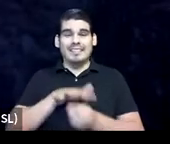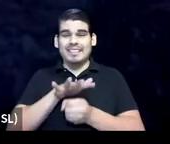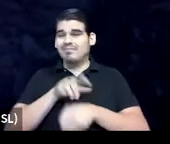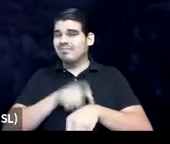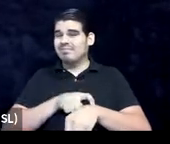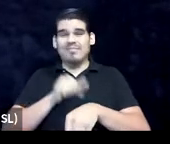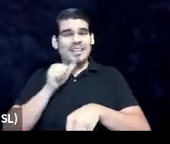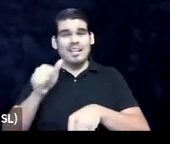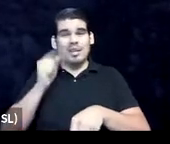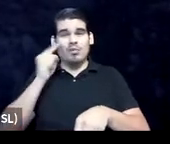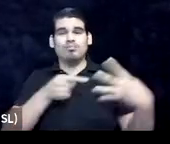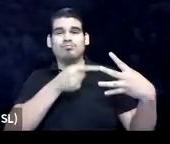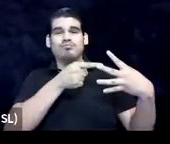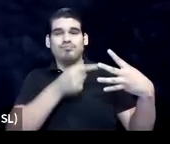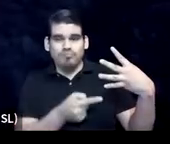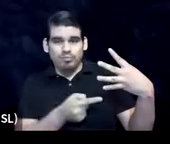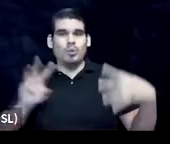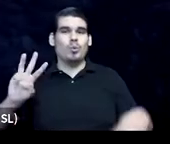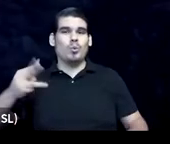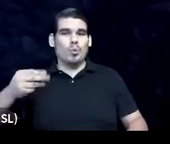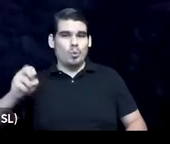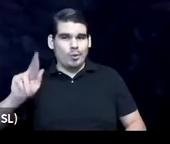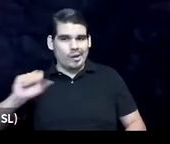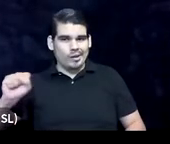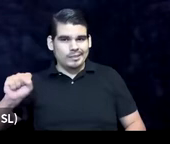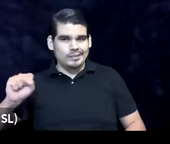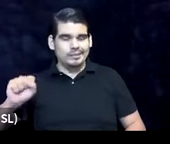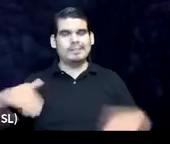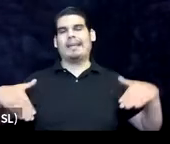statistics regarding homeless students or homeless population of students to kind of